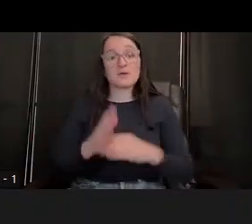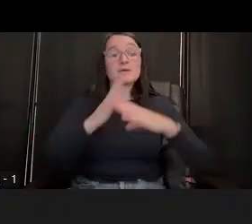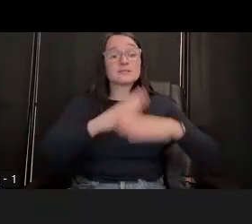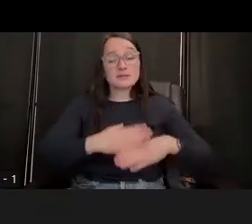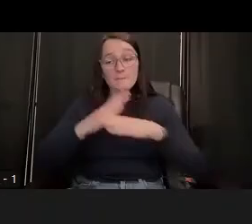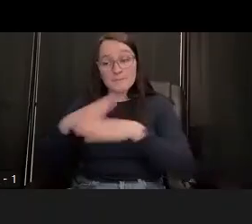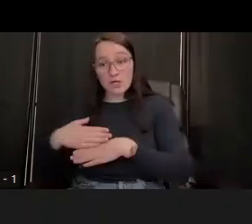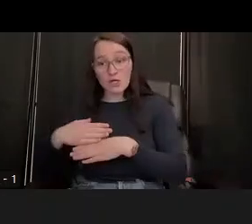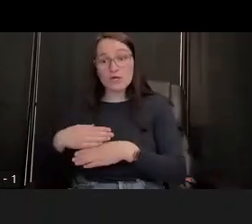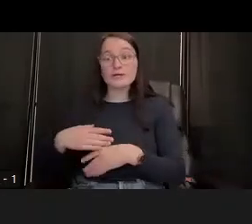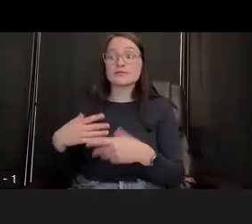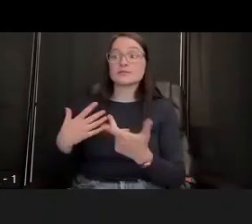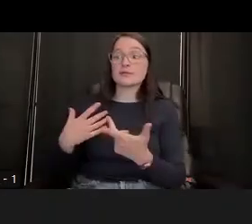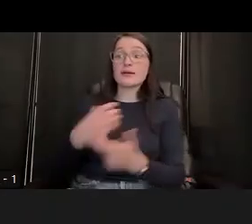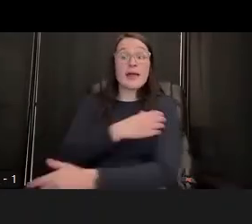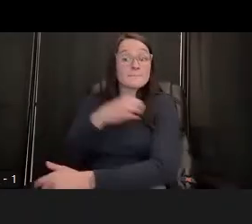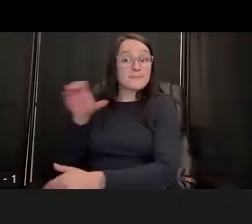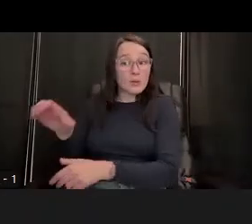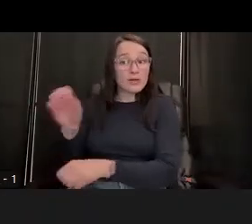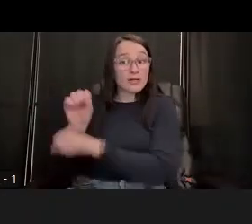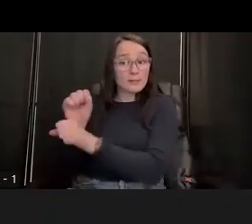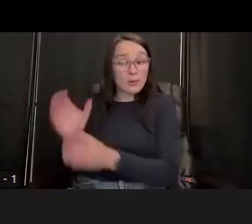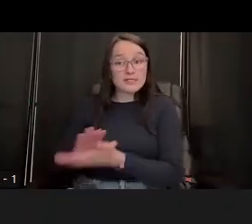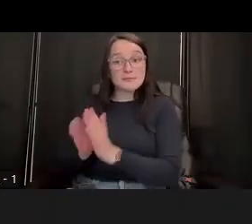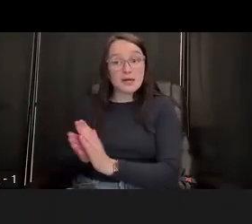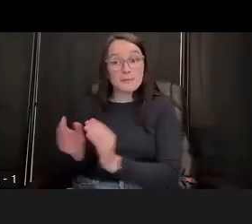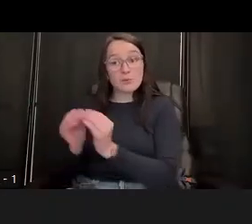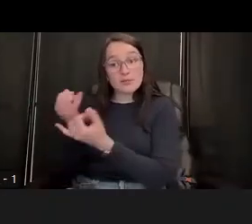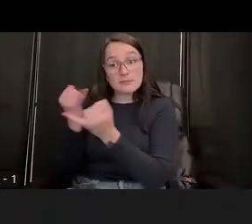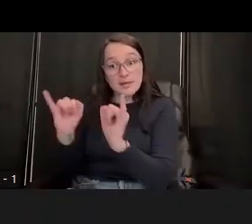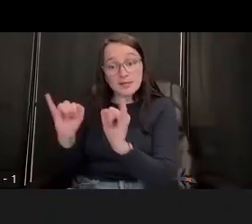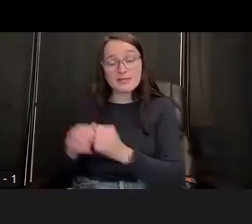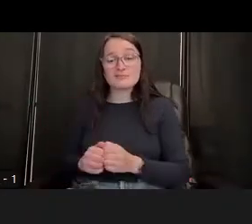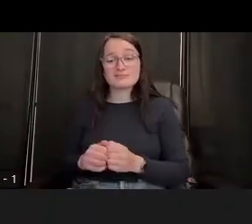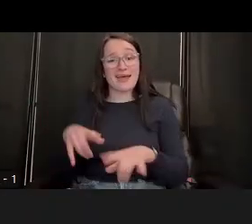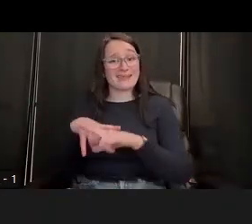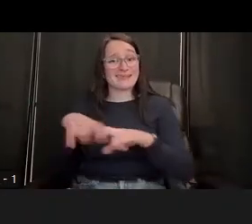independent contributors which can spark further innovation for businesses business win there. Uh